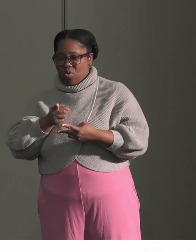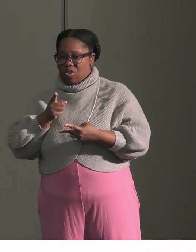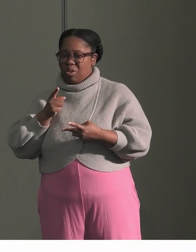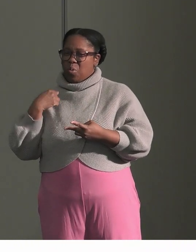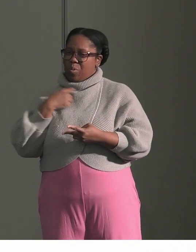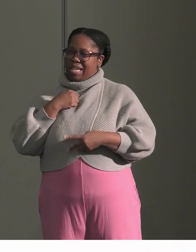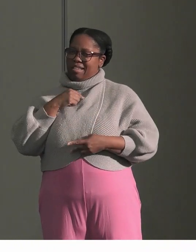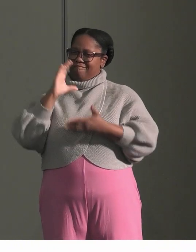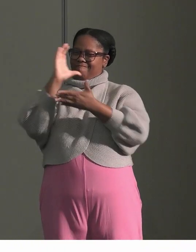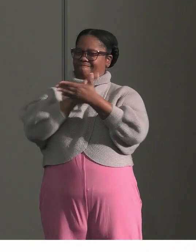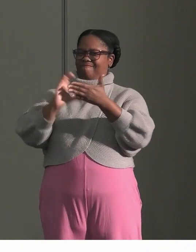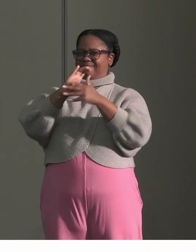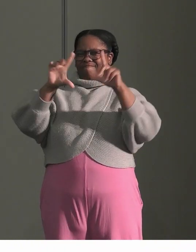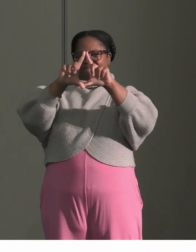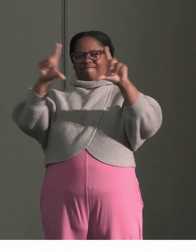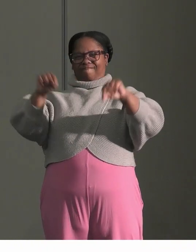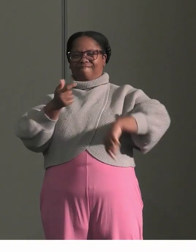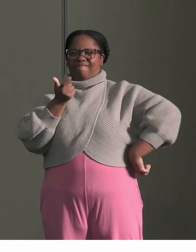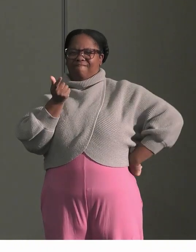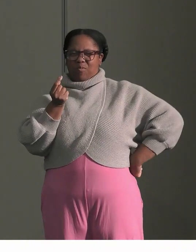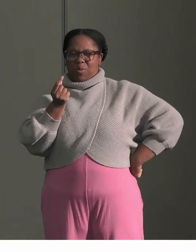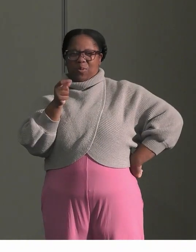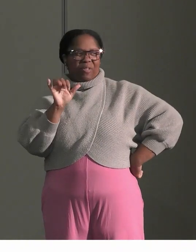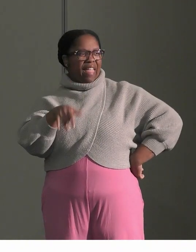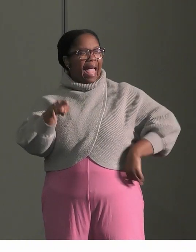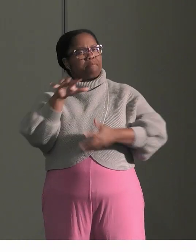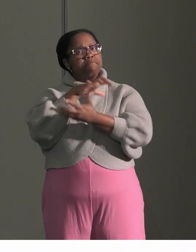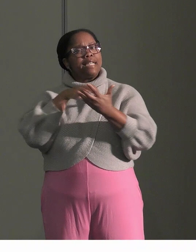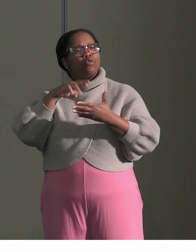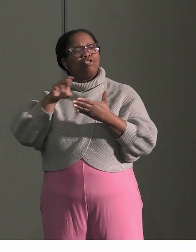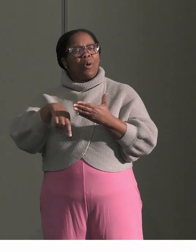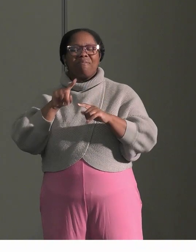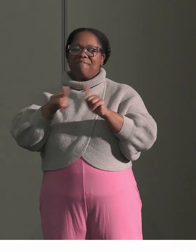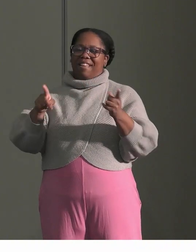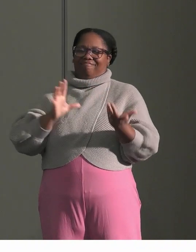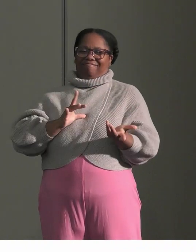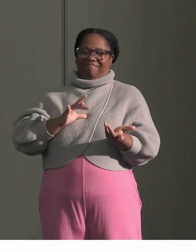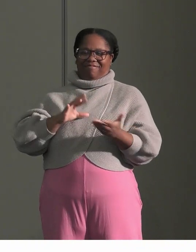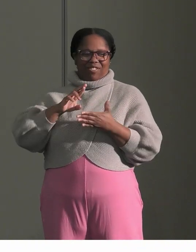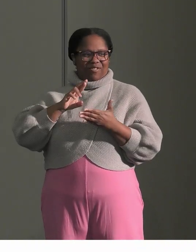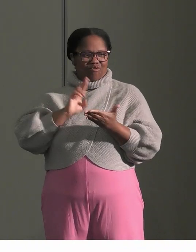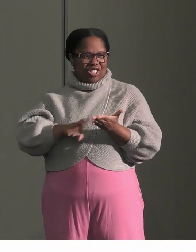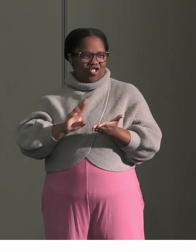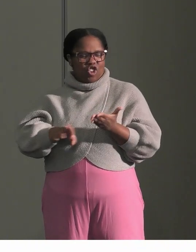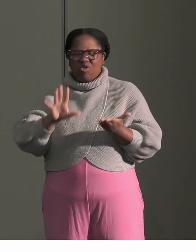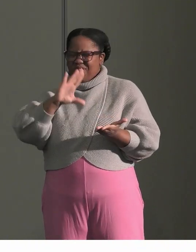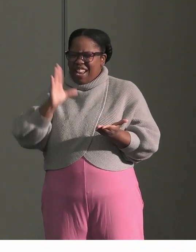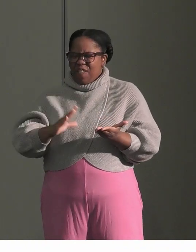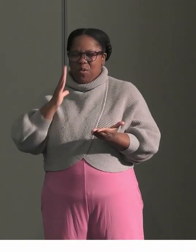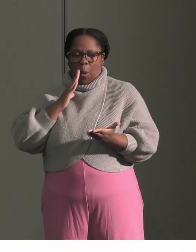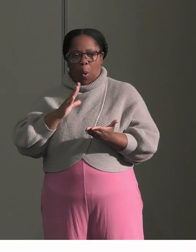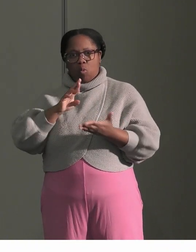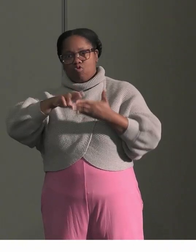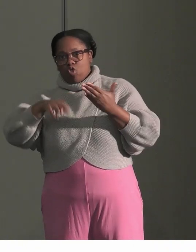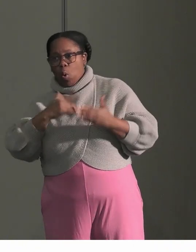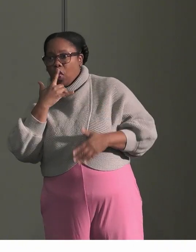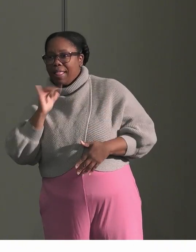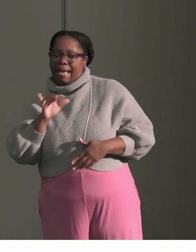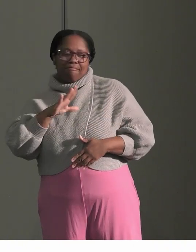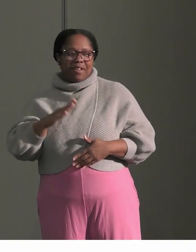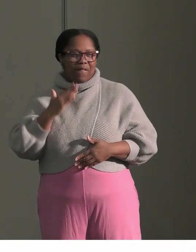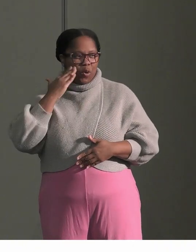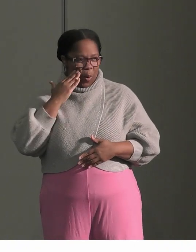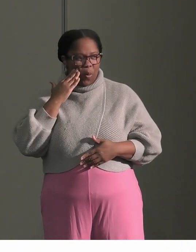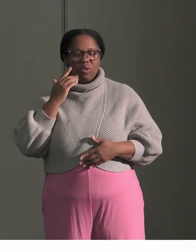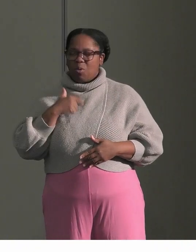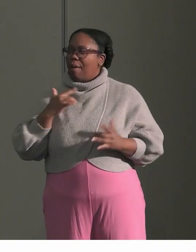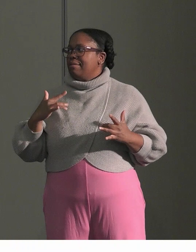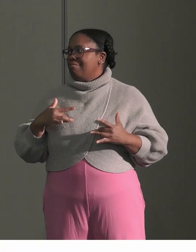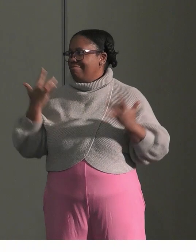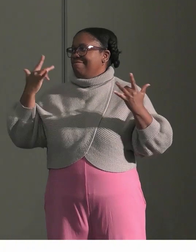What do we do with this that is the beauty of research. I was delighted to be proven wrong.